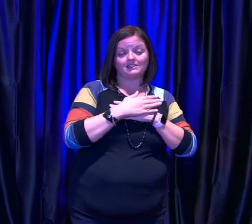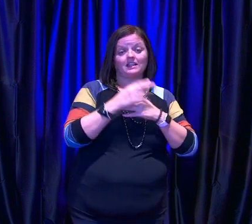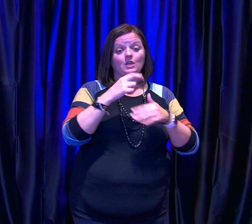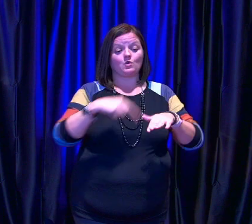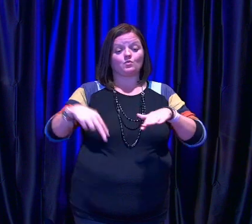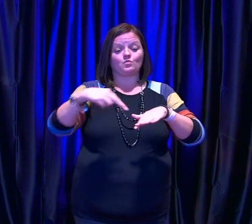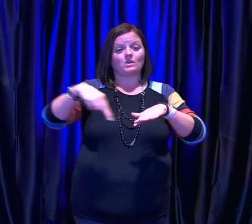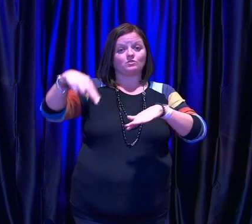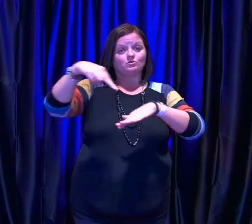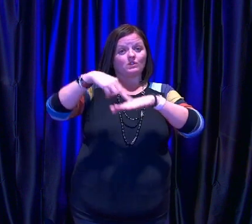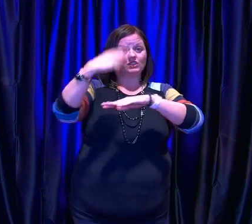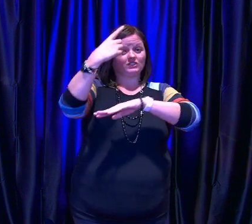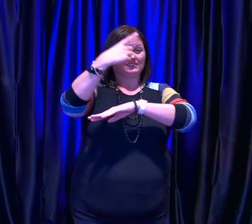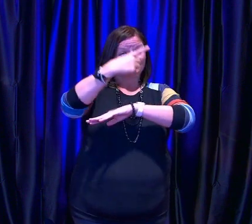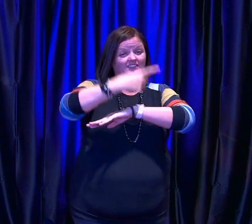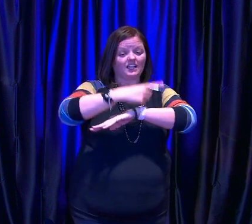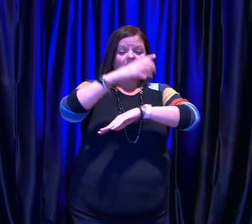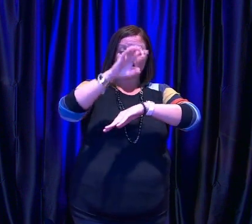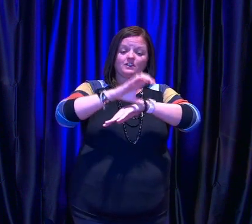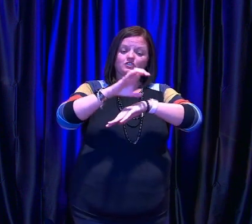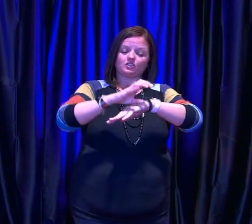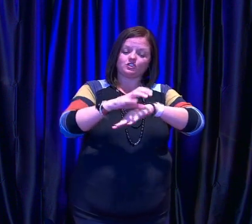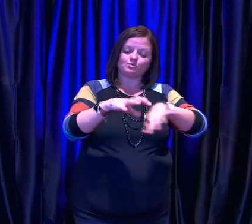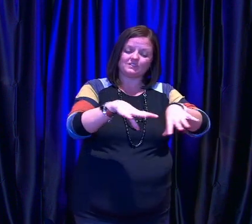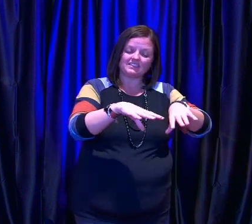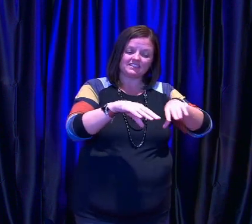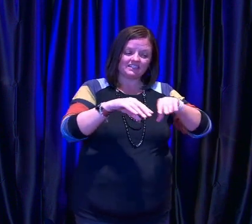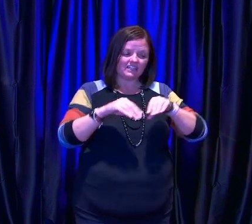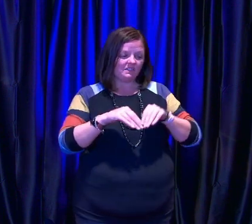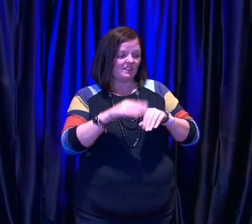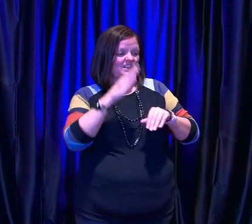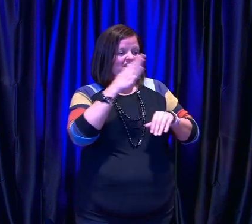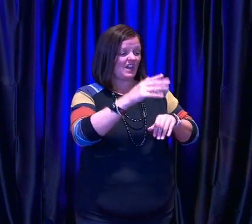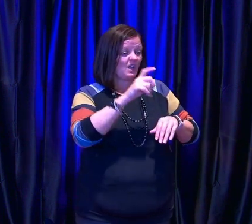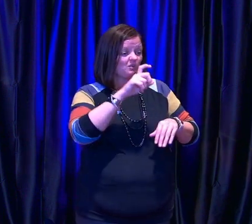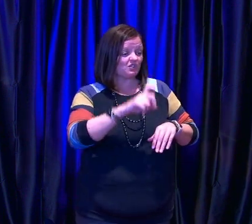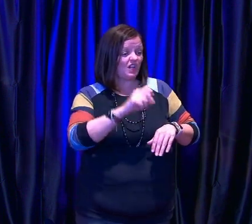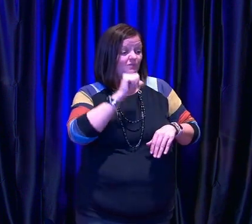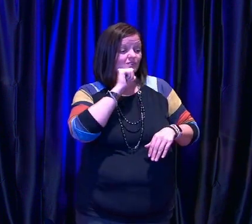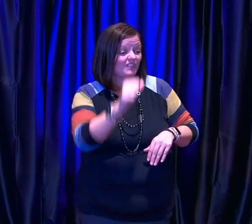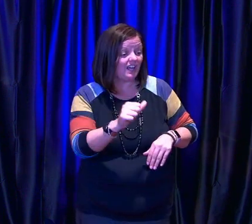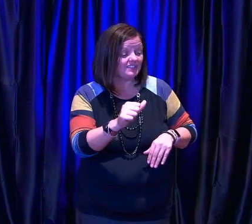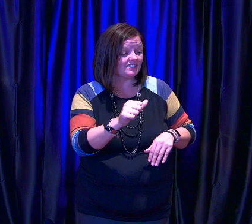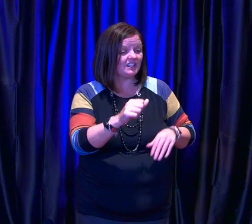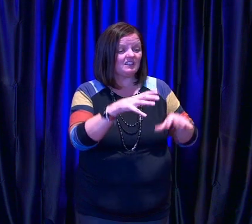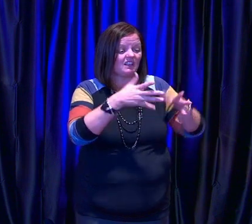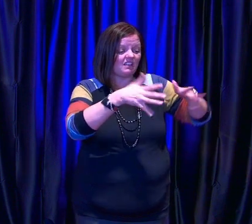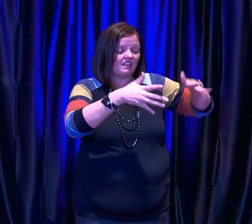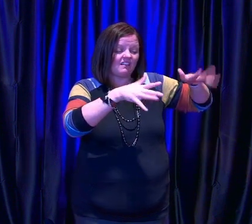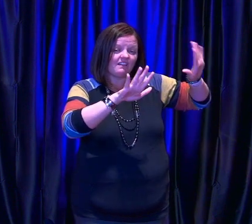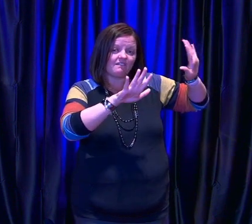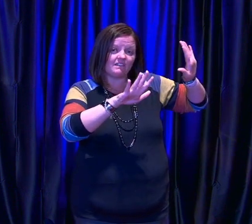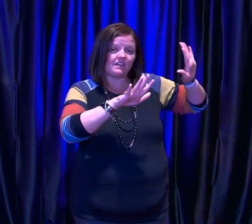was so transitioning away from that thou shalt not that they were calling their sabbath sunday